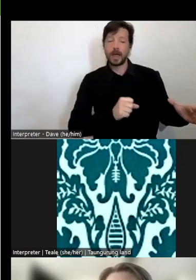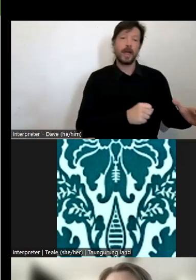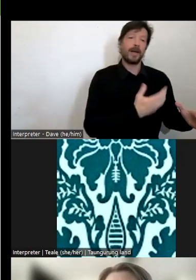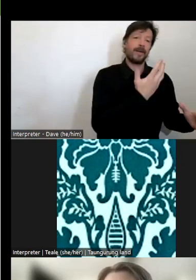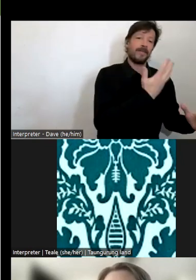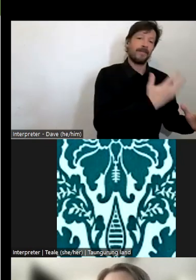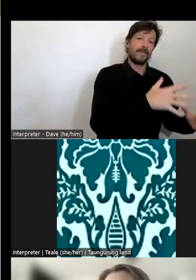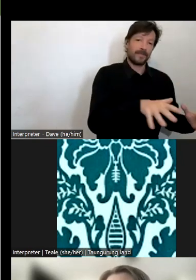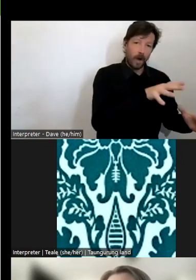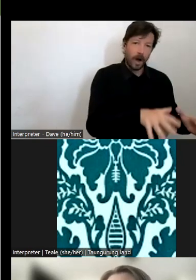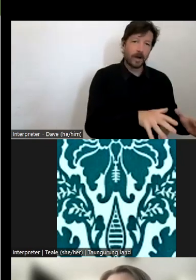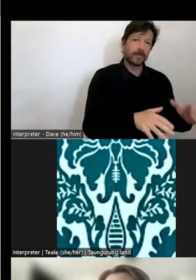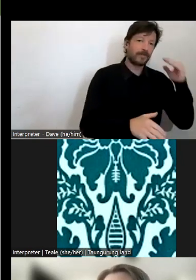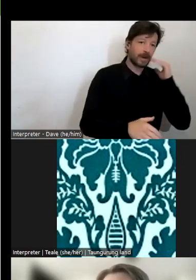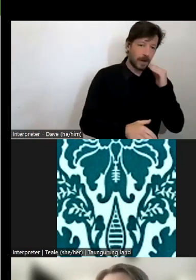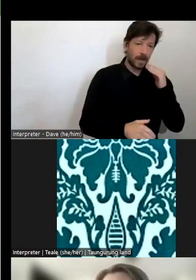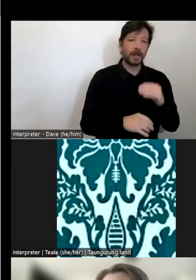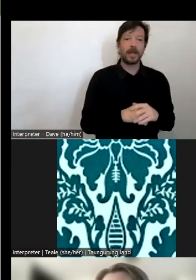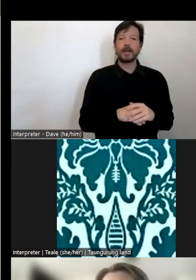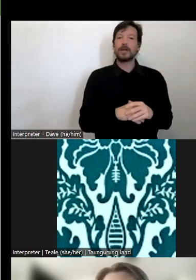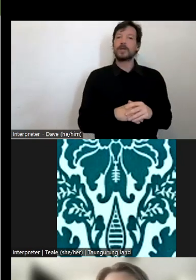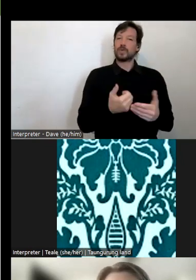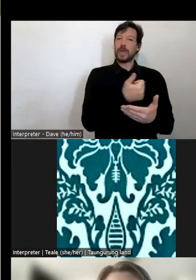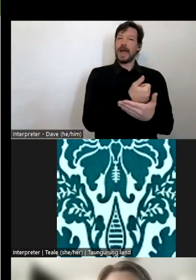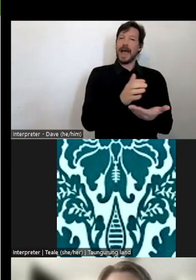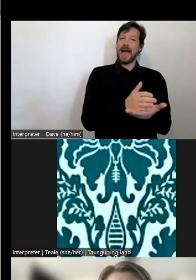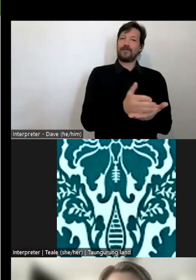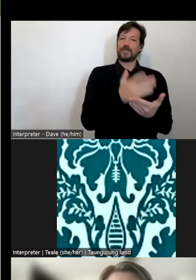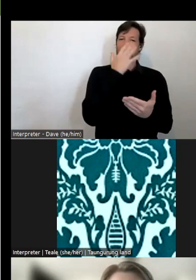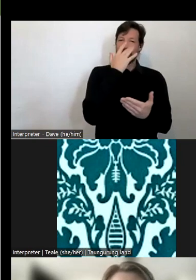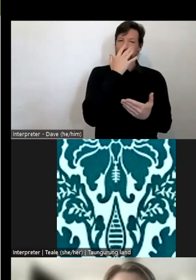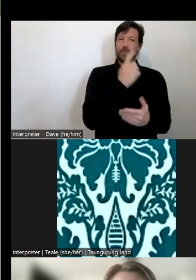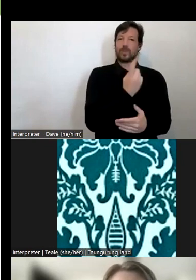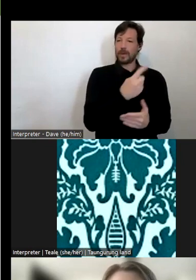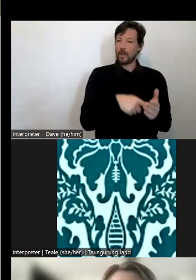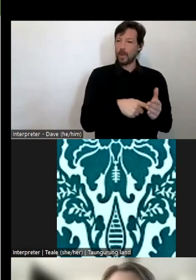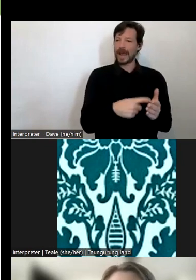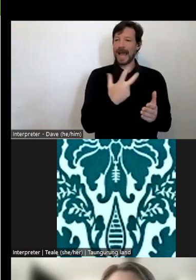and the average age at testing was 1.8 years. But when you look at this graph here of age,